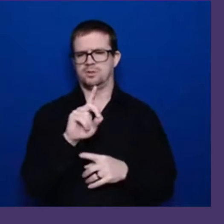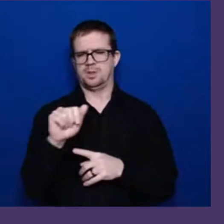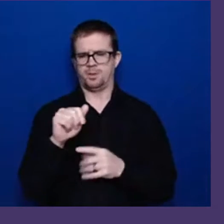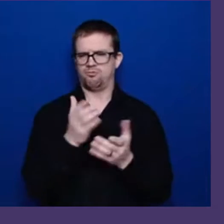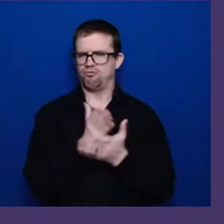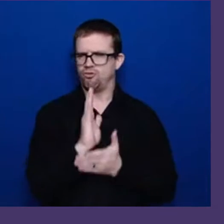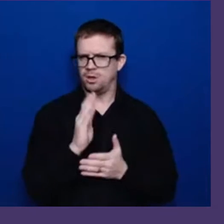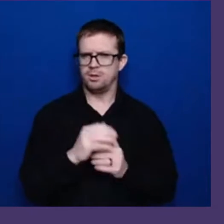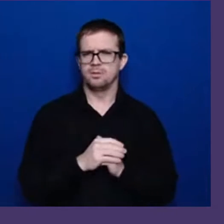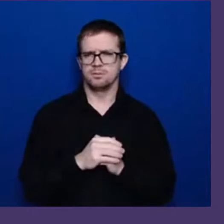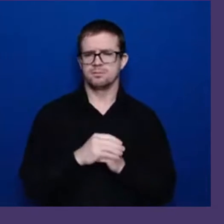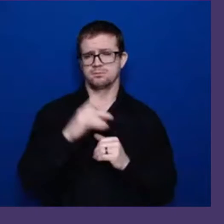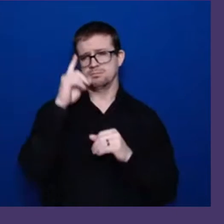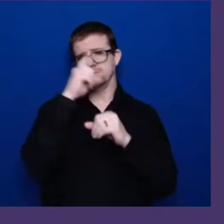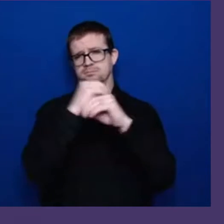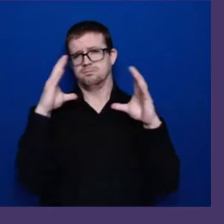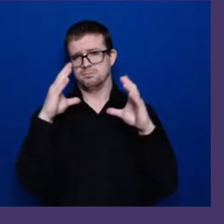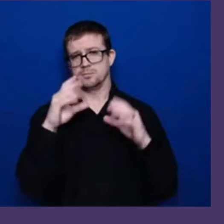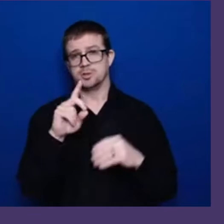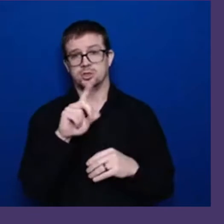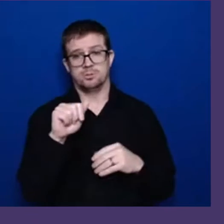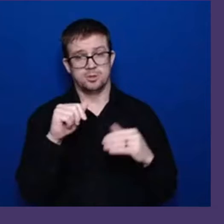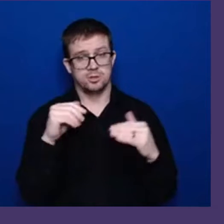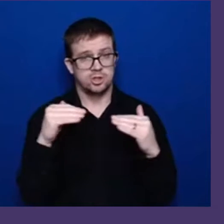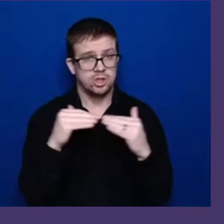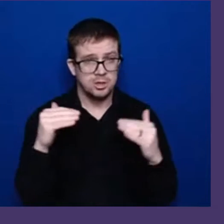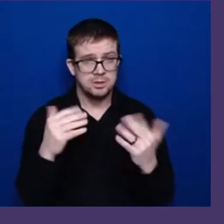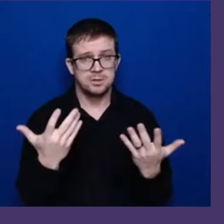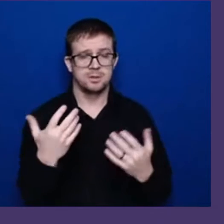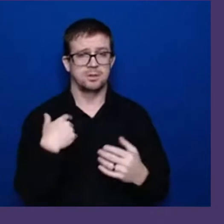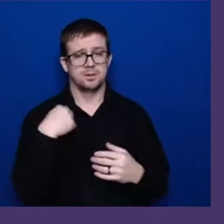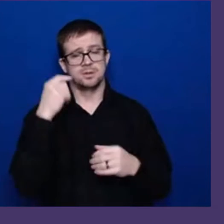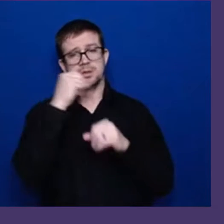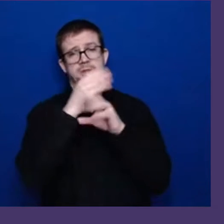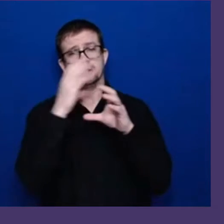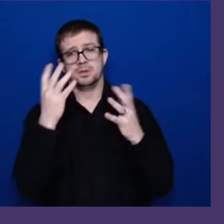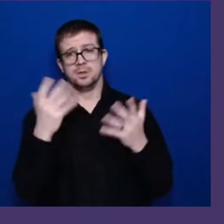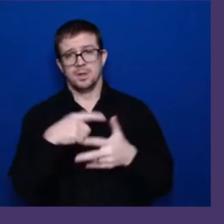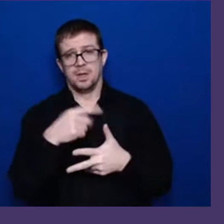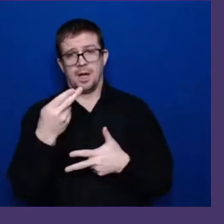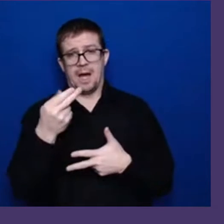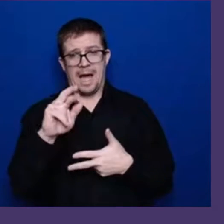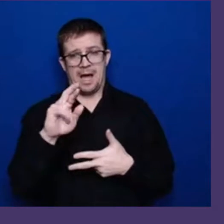I think of the legacies of Harriet Tubman, a black, disabled woman.